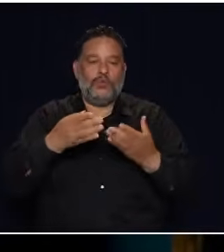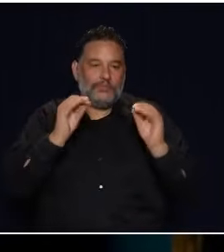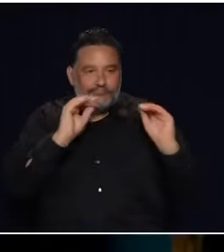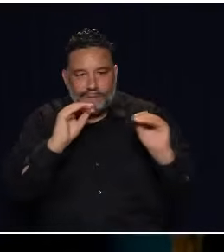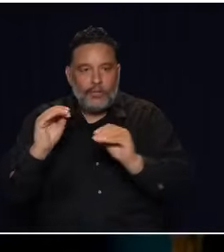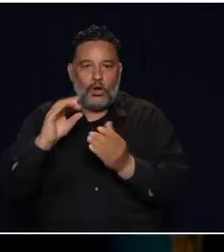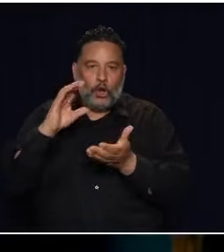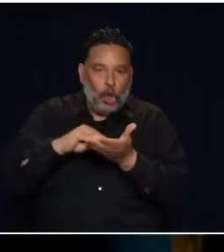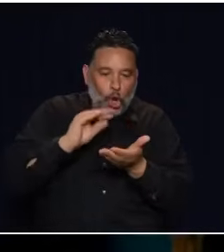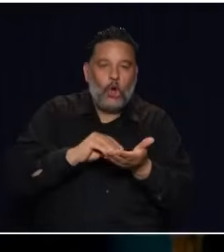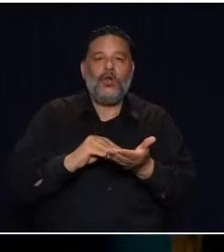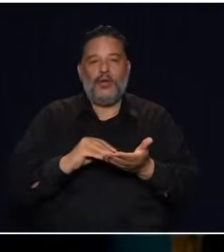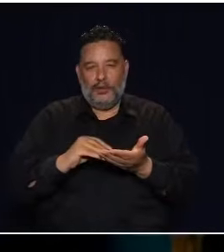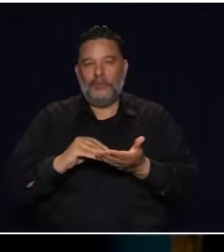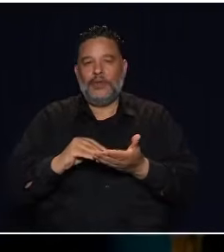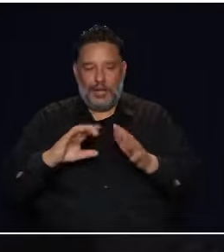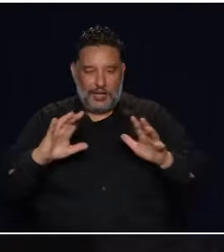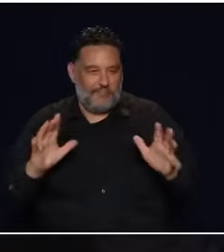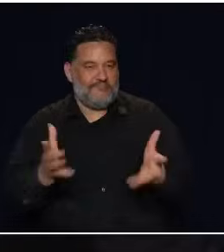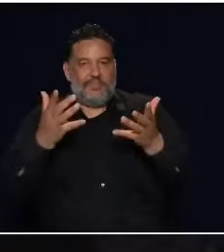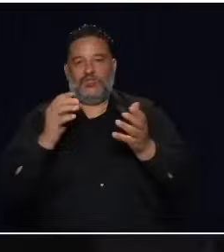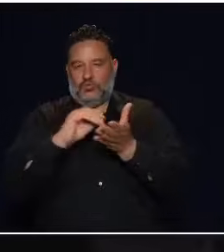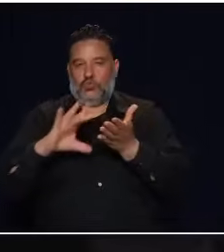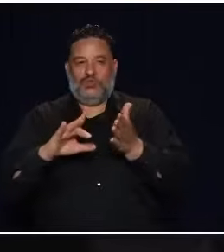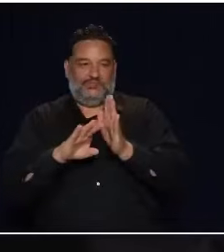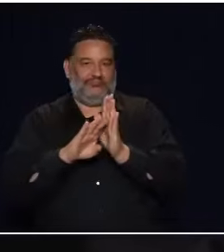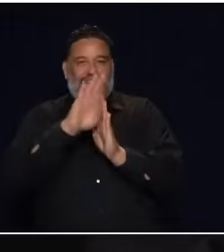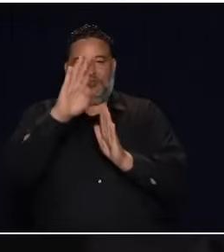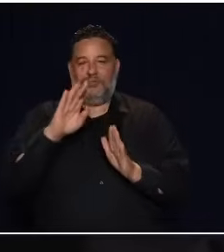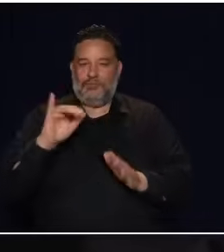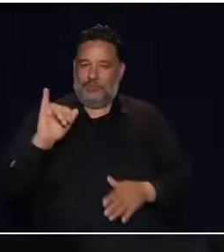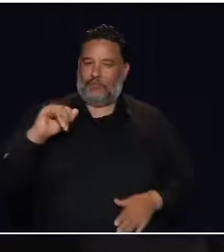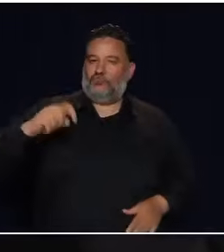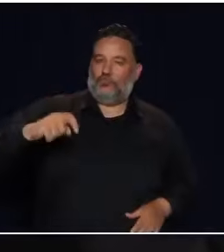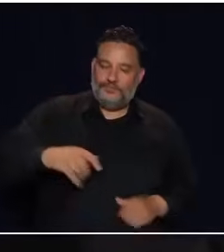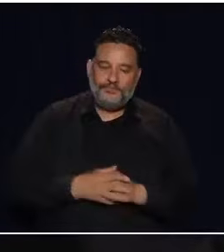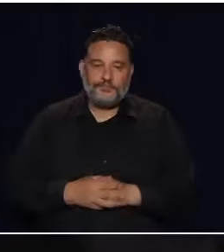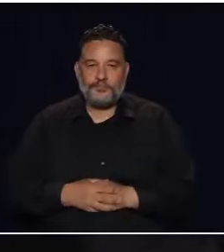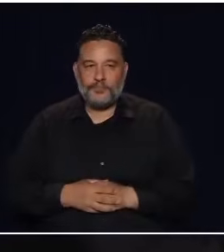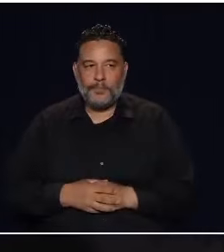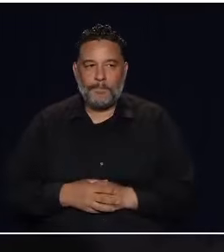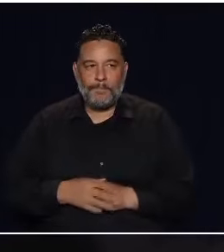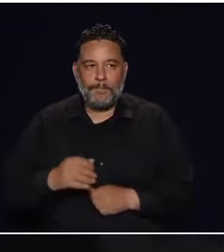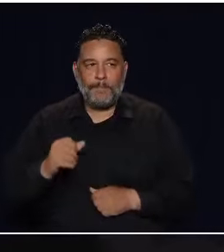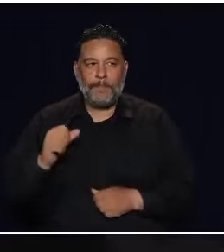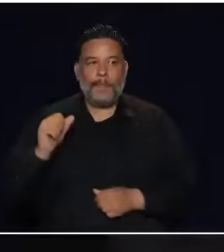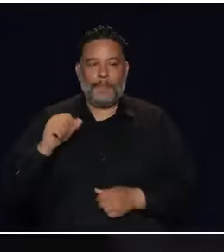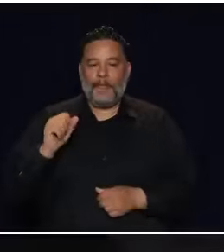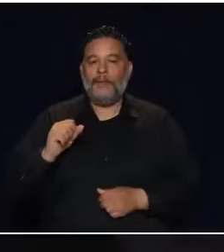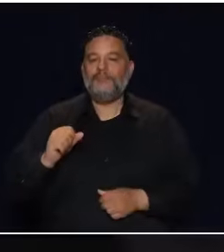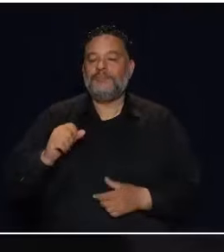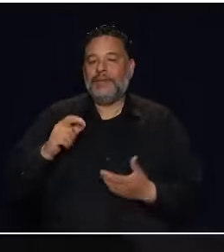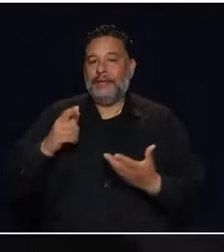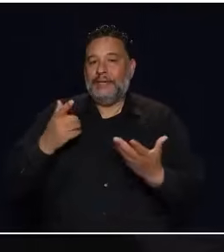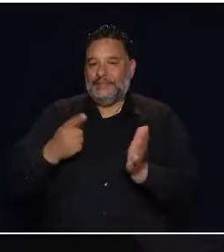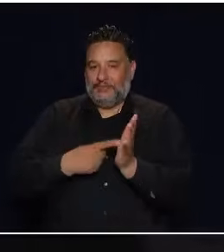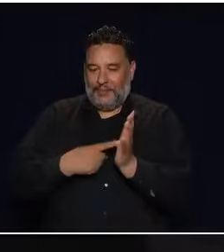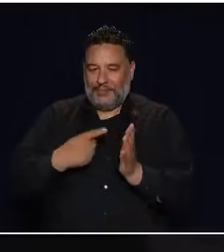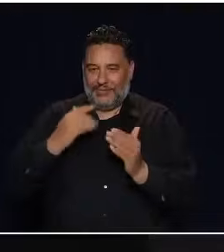TEACHERS CAN FOCUS ON LEARNING AND TEACHING AND ADVANCING OUR STUDENTS IN THE WAY THEY SHOULD.